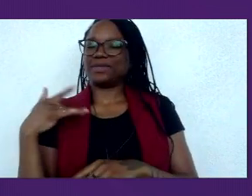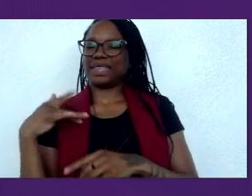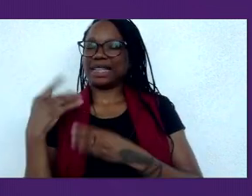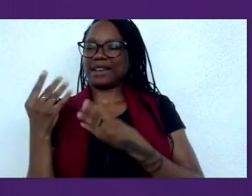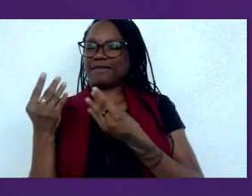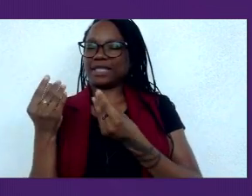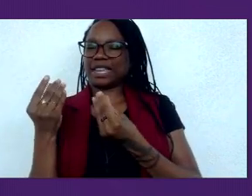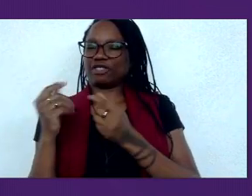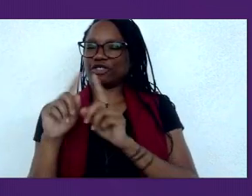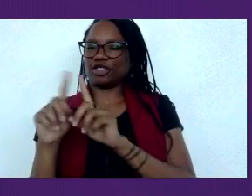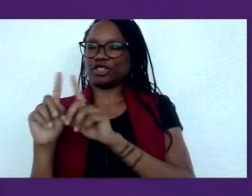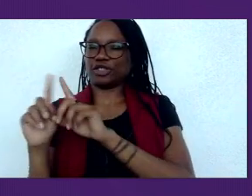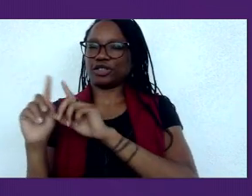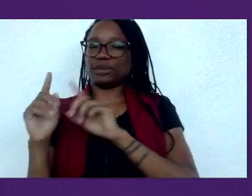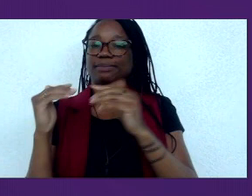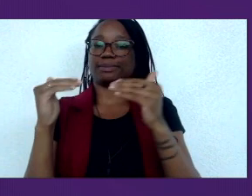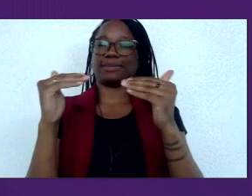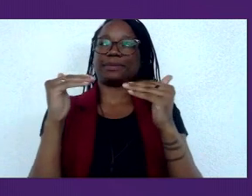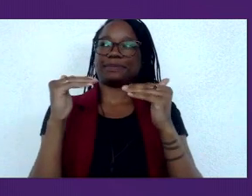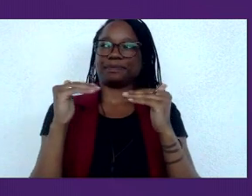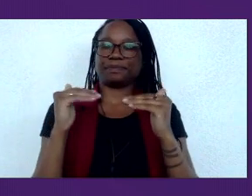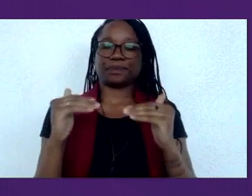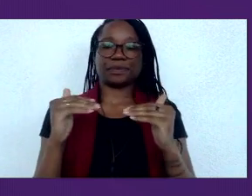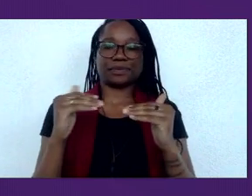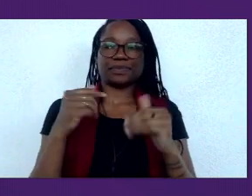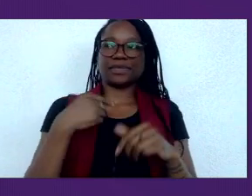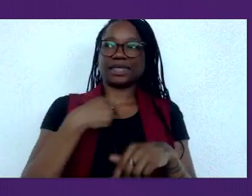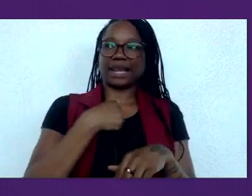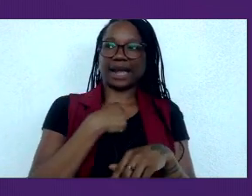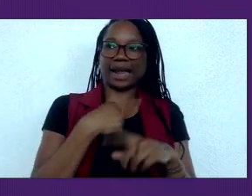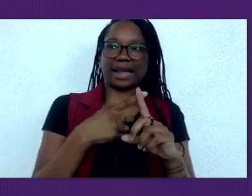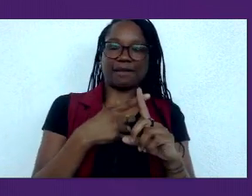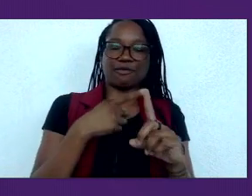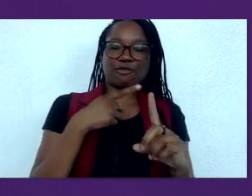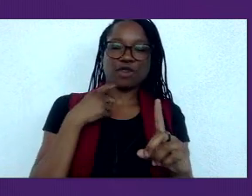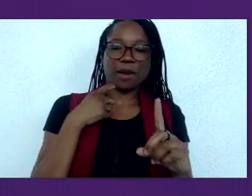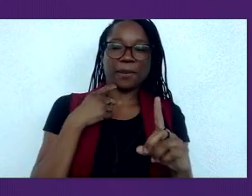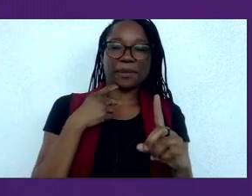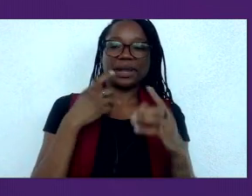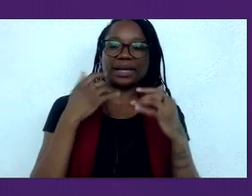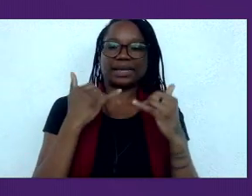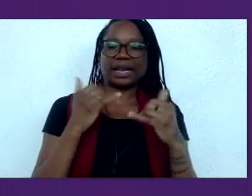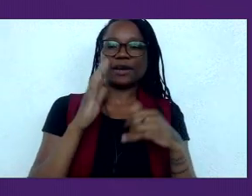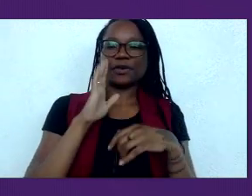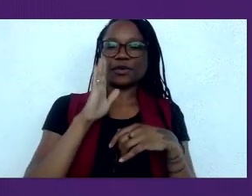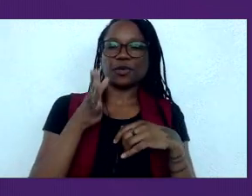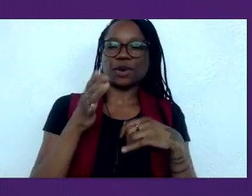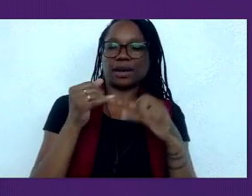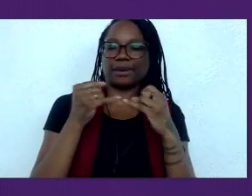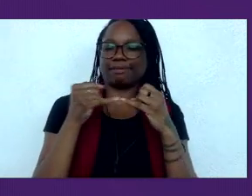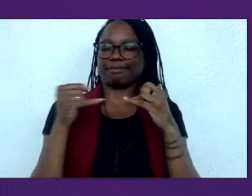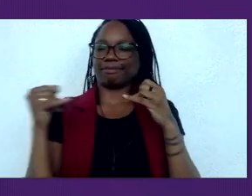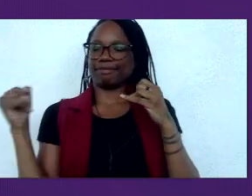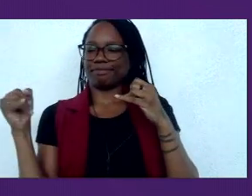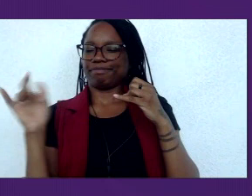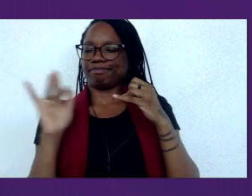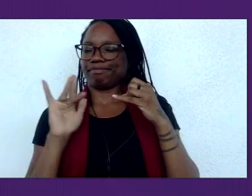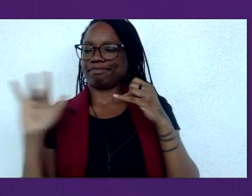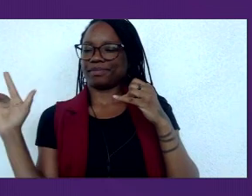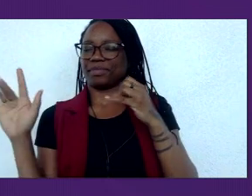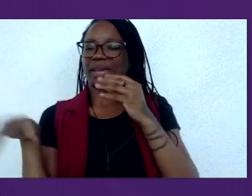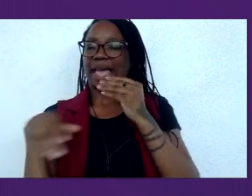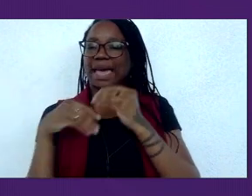Next slide. I am from... And this time you'll give us the sensation of the emotions.